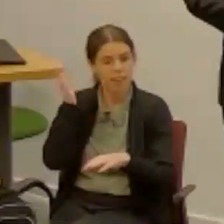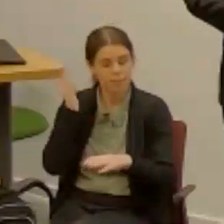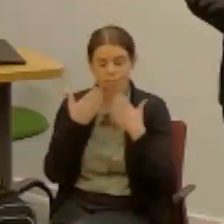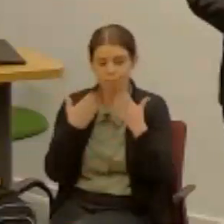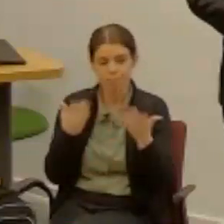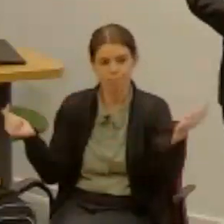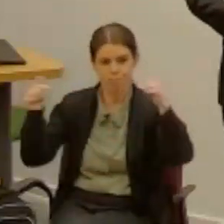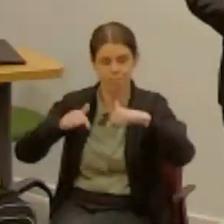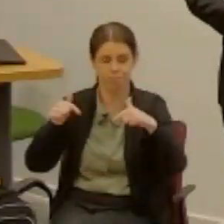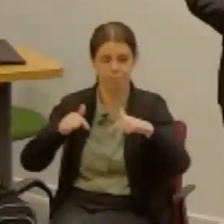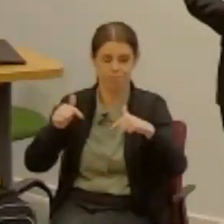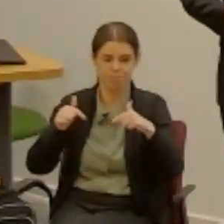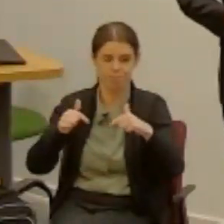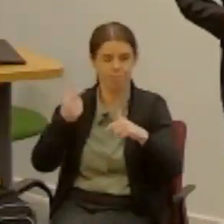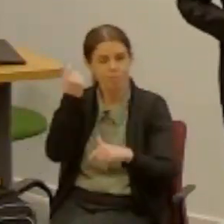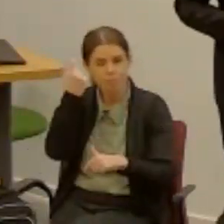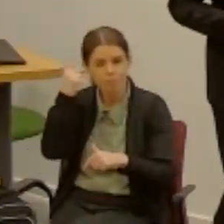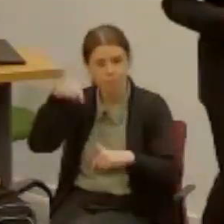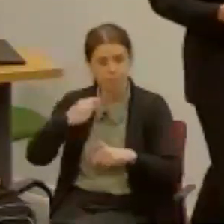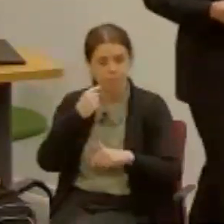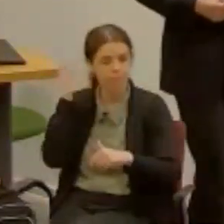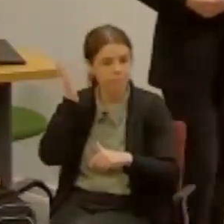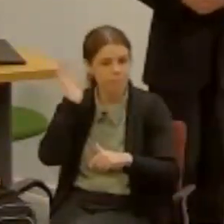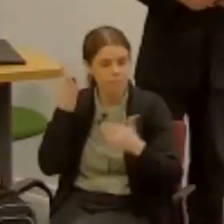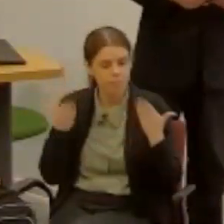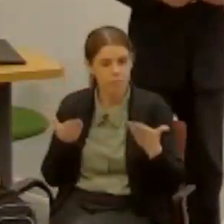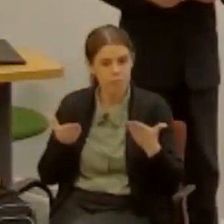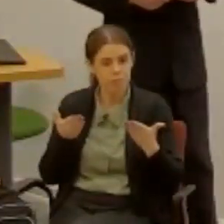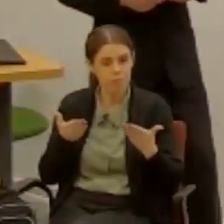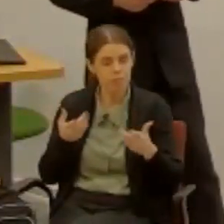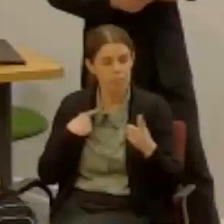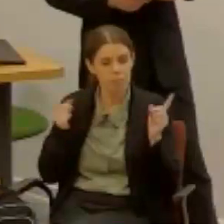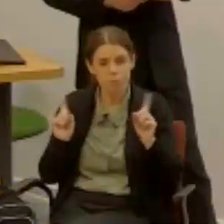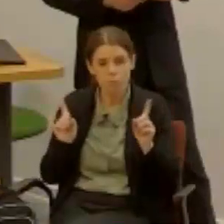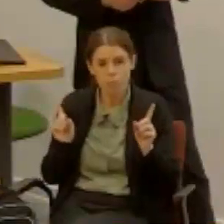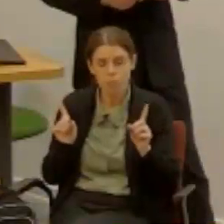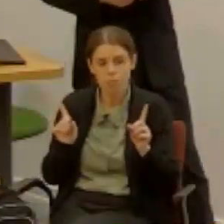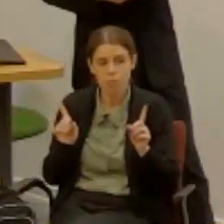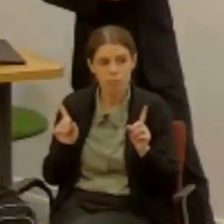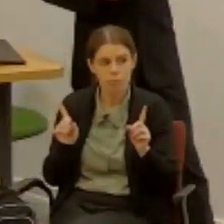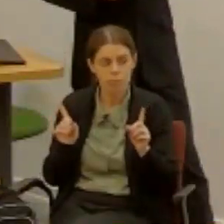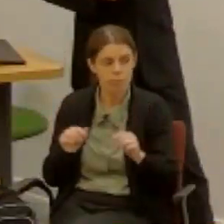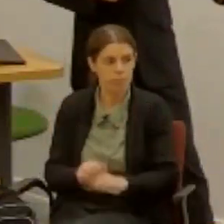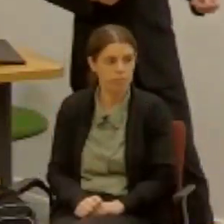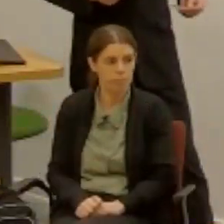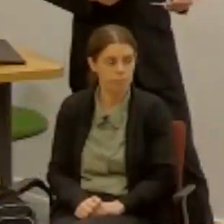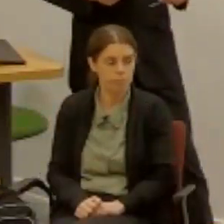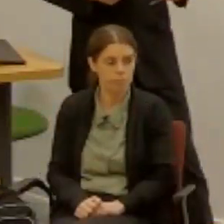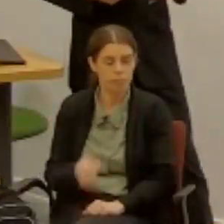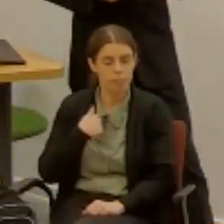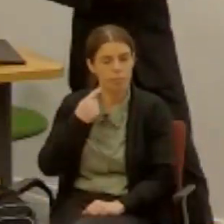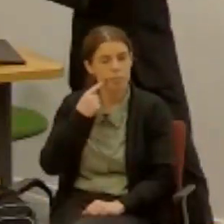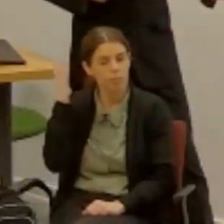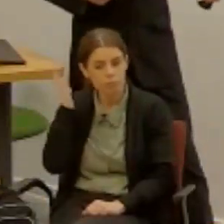So, the idea for this lecture today was that was to do a lecture which could be understood